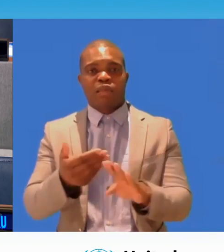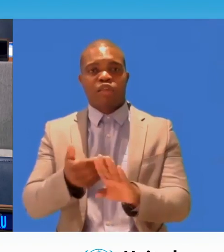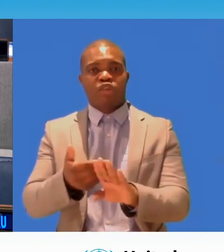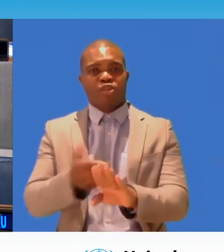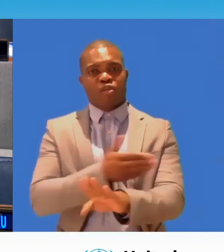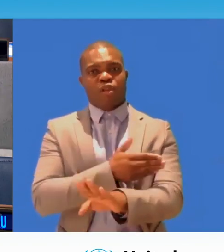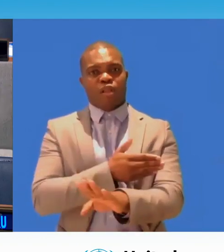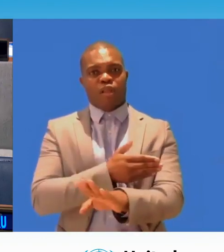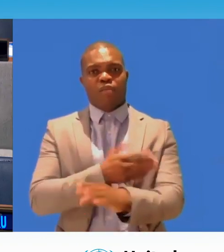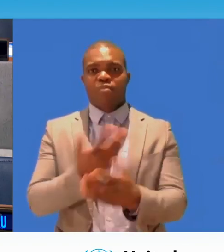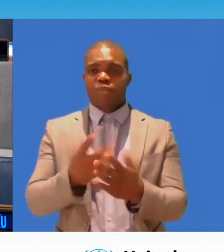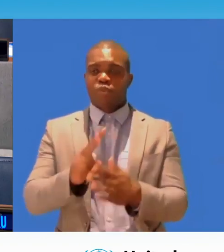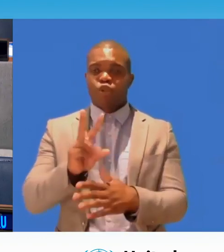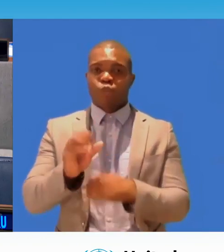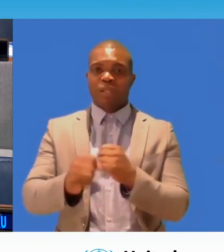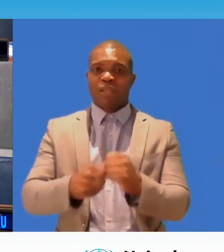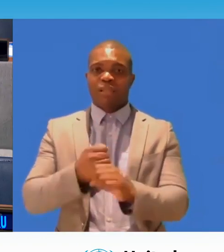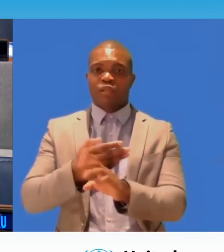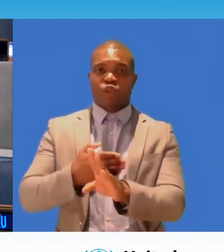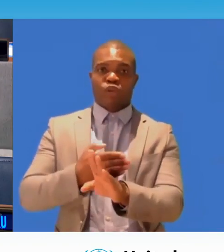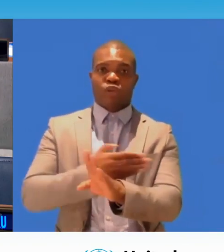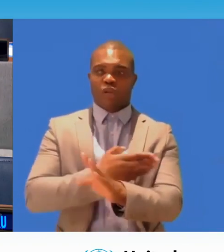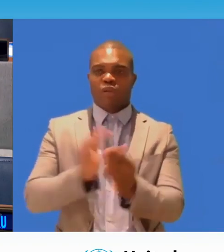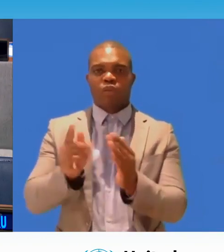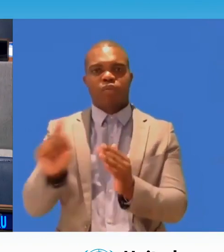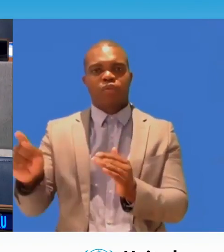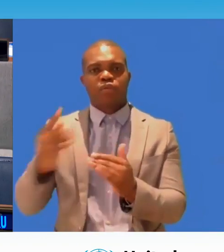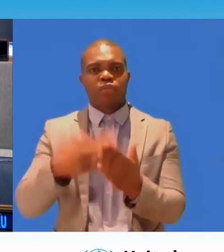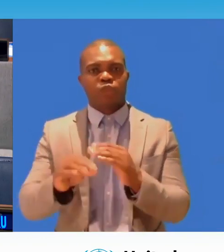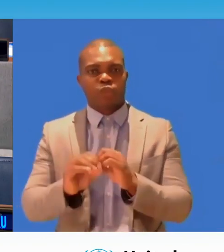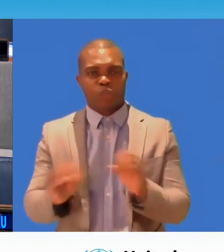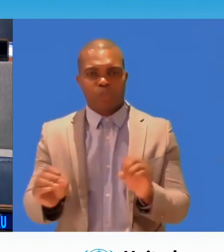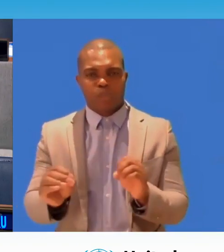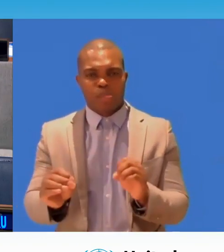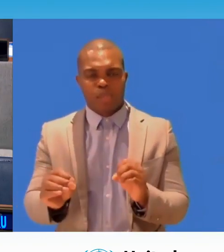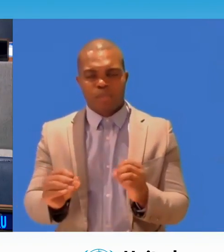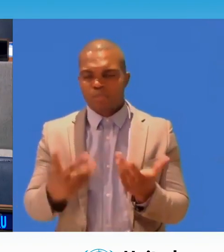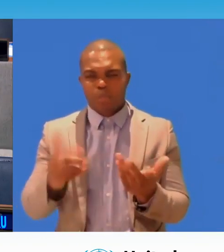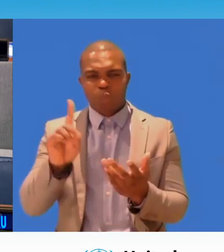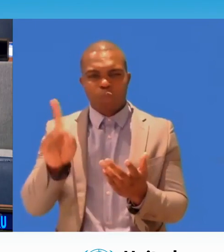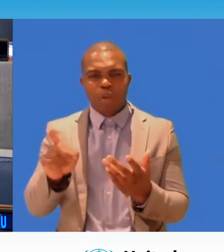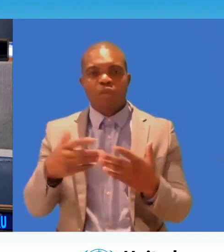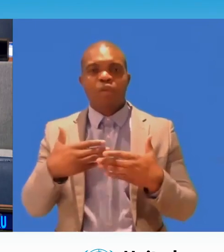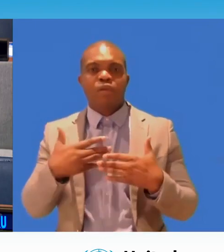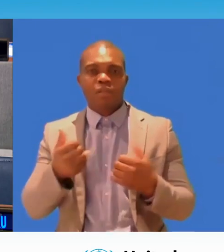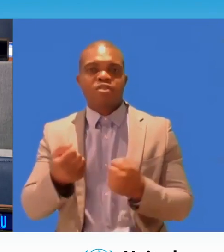persons without disabilities realizing the rights and meeting the needs of the persons